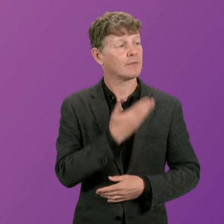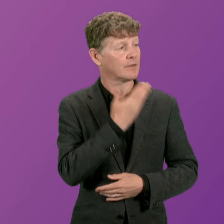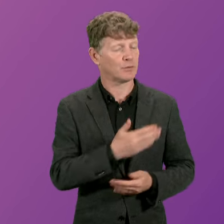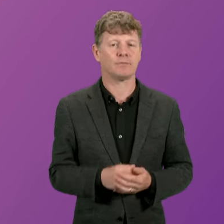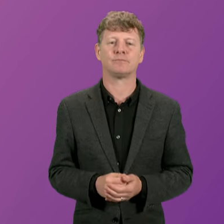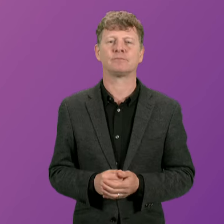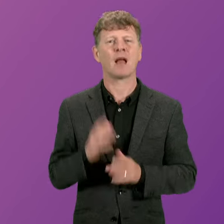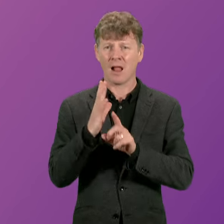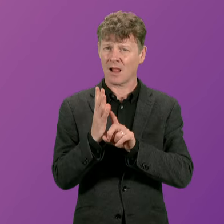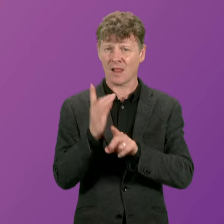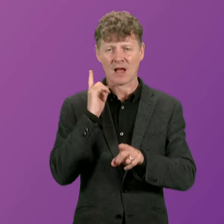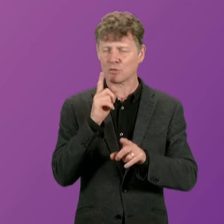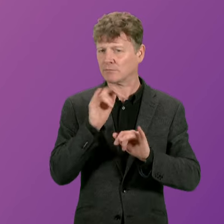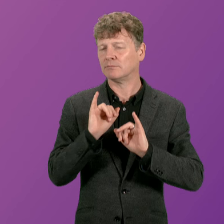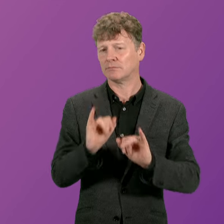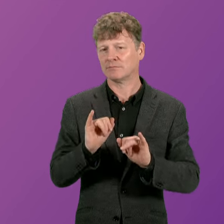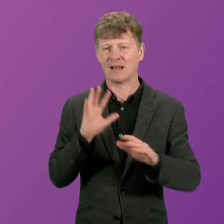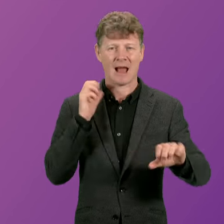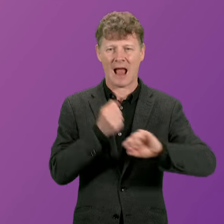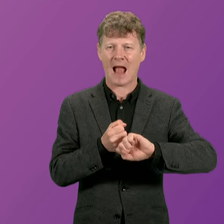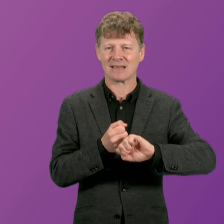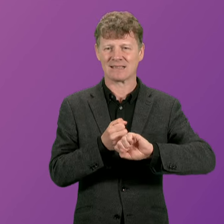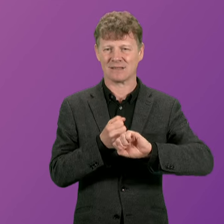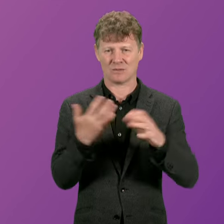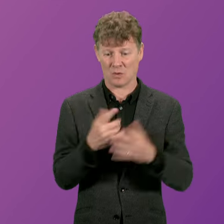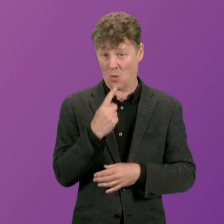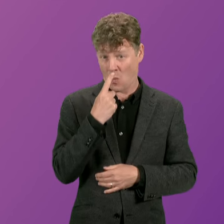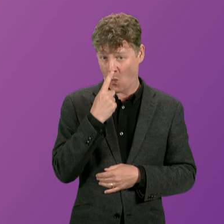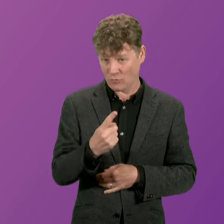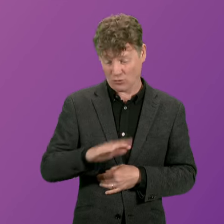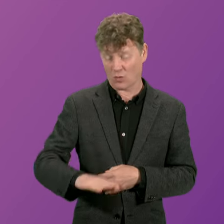Last week, there was a tragic accident at Balmedie, when one-year-old Ivy Mae Ross sadly